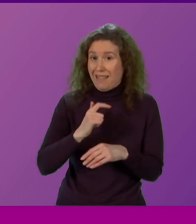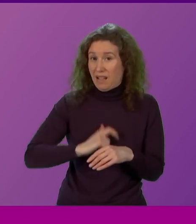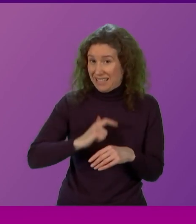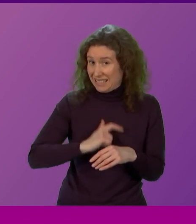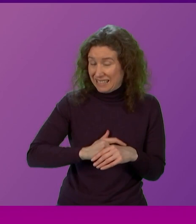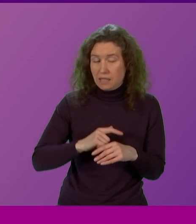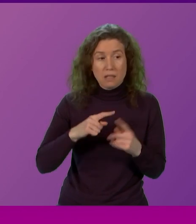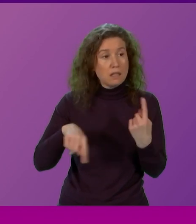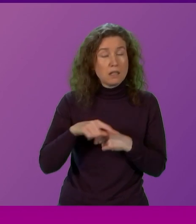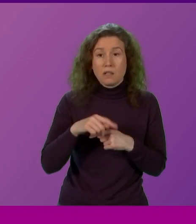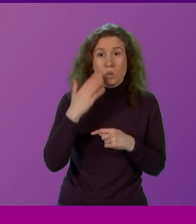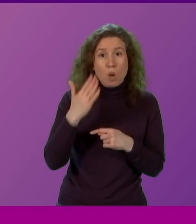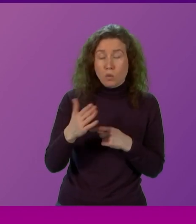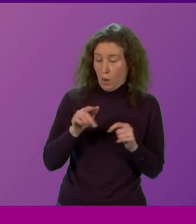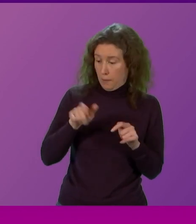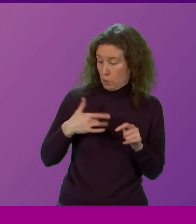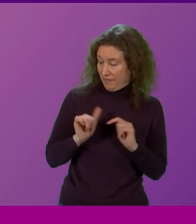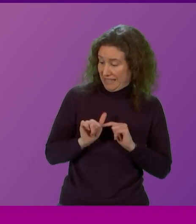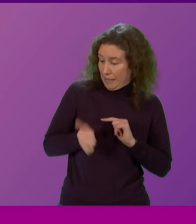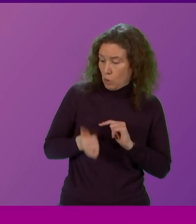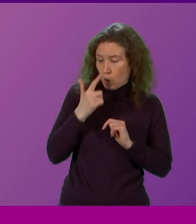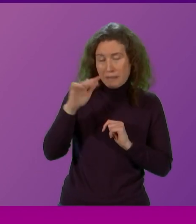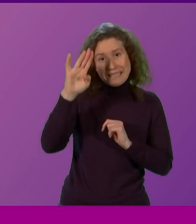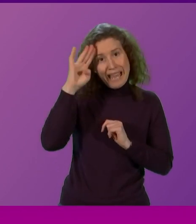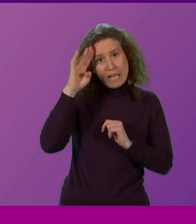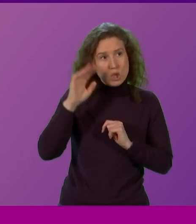People have no idea whether the person next door is a dangerous predator.